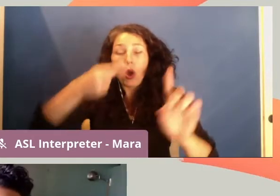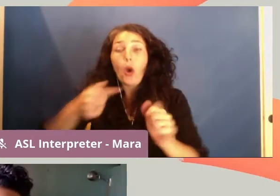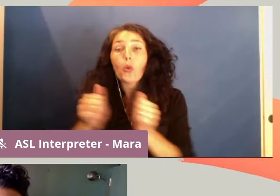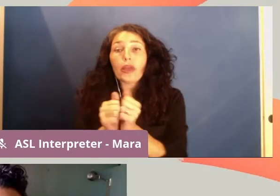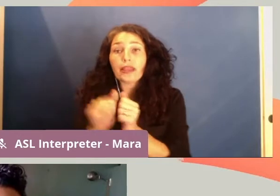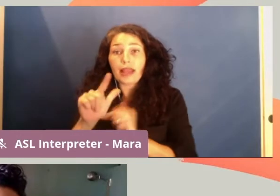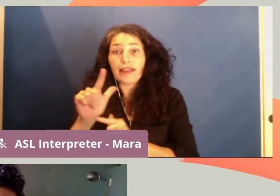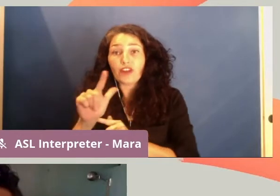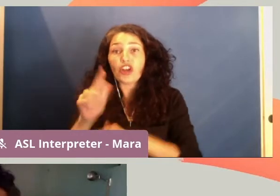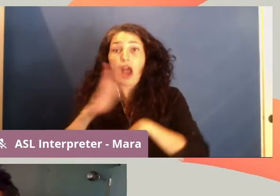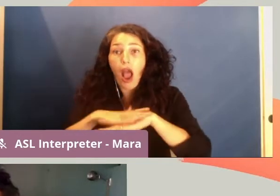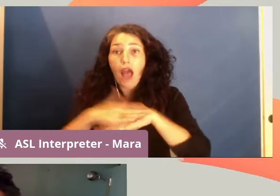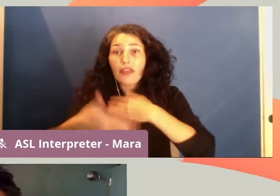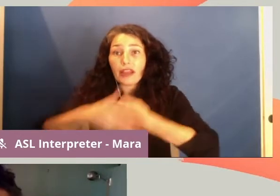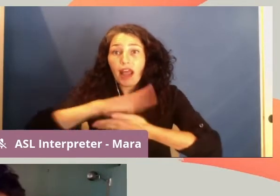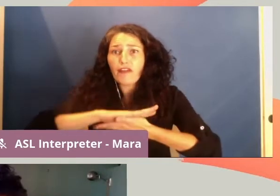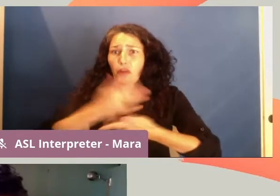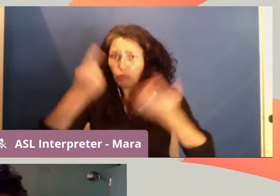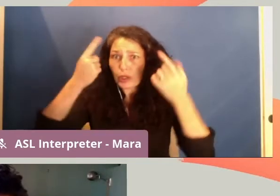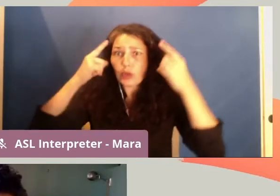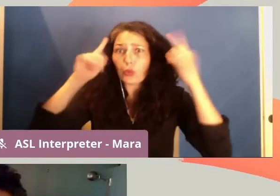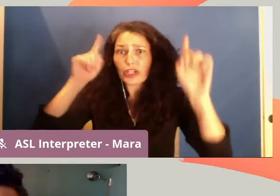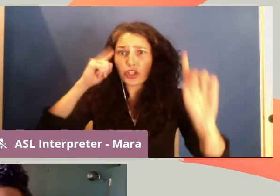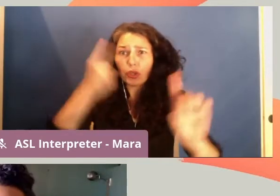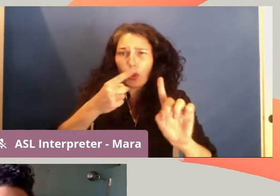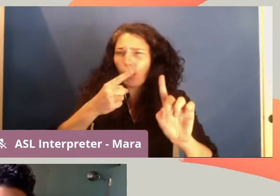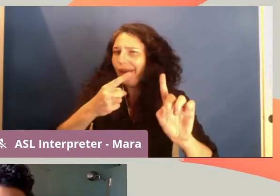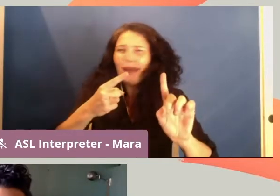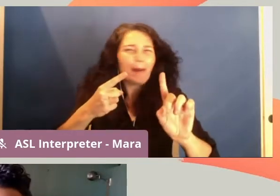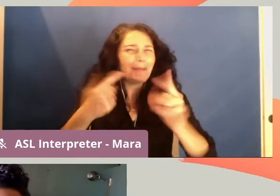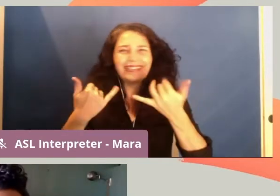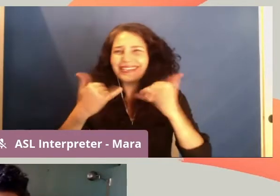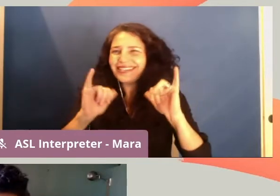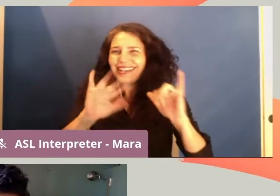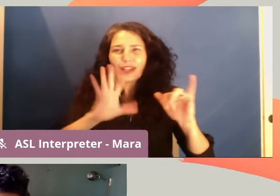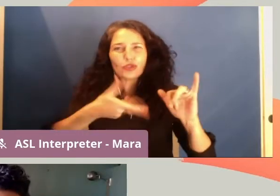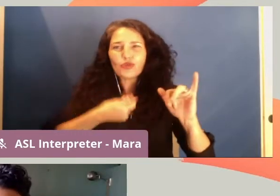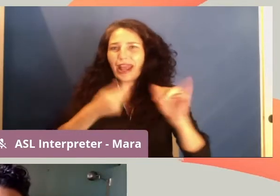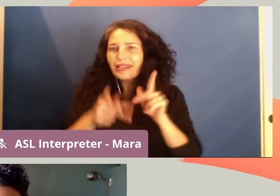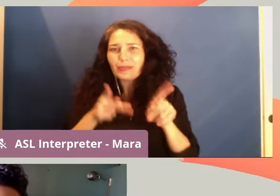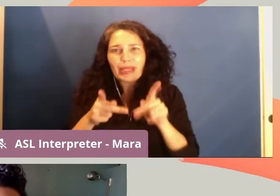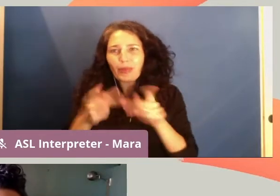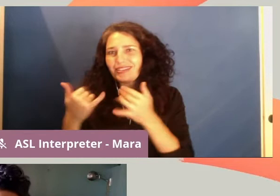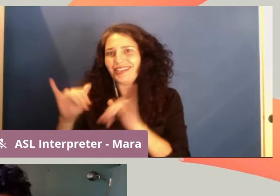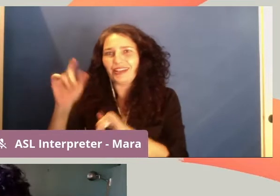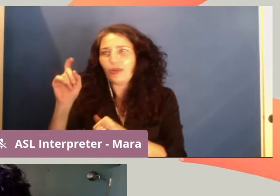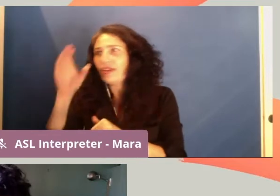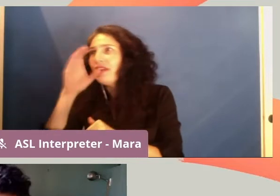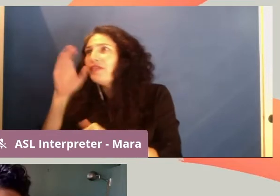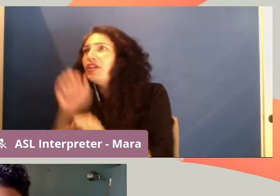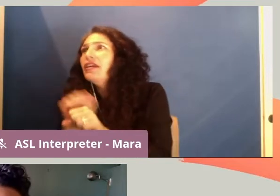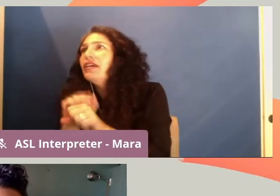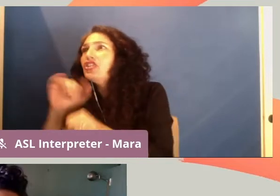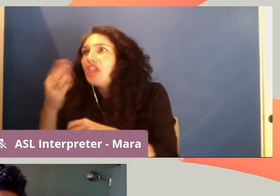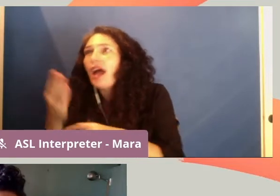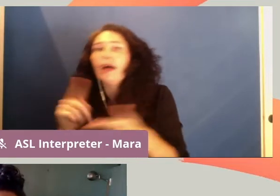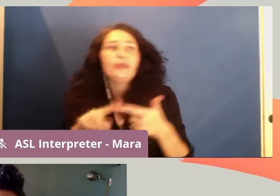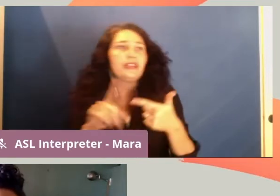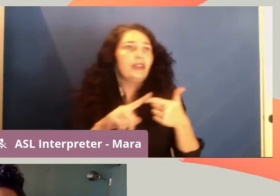yet the trans people that I knew, they were still struggling to access employment, access housing, safe housing, and healthcare.